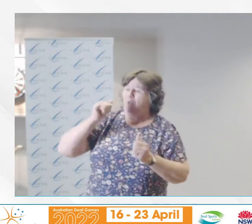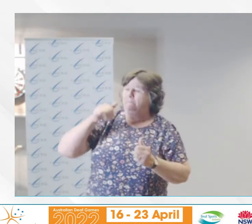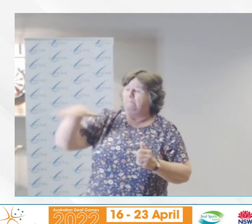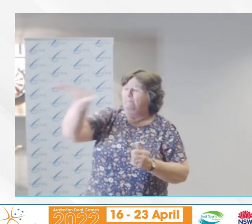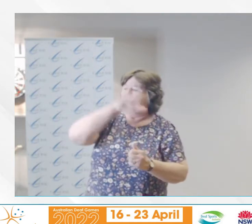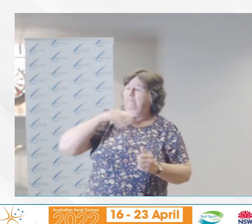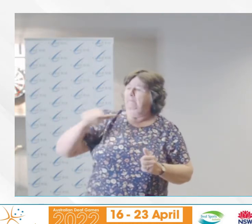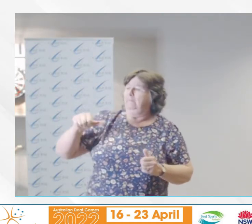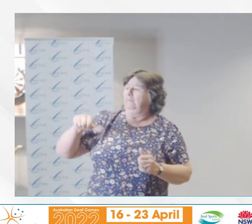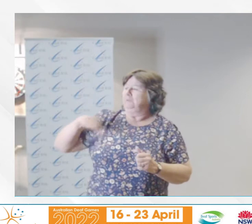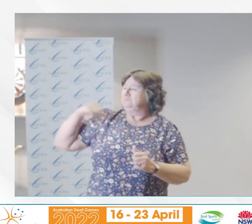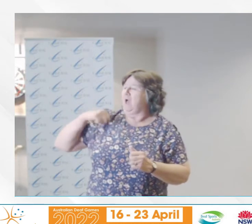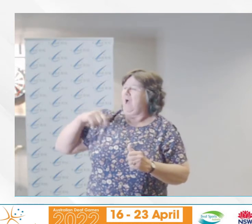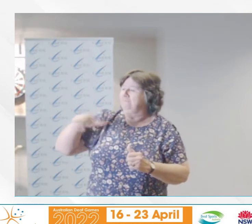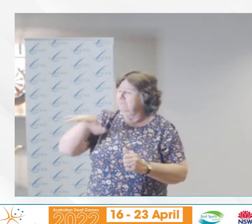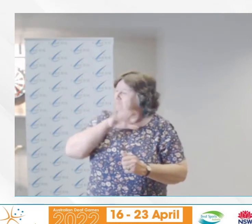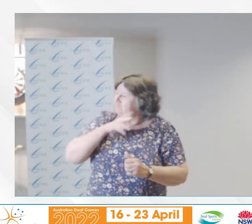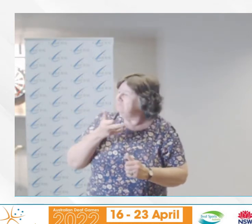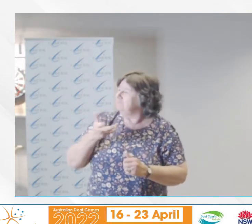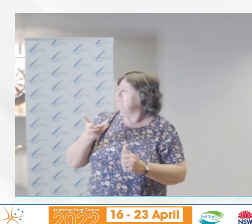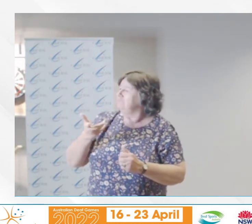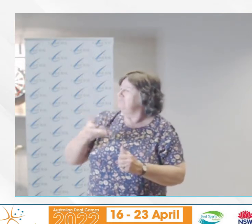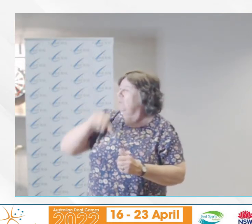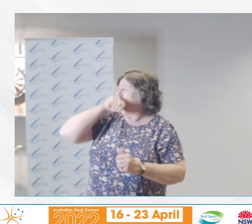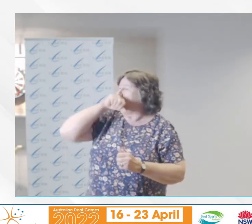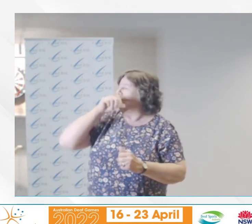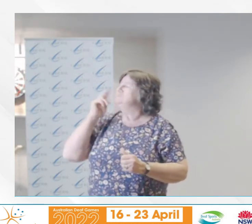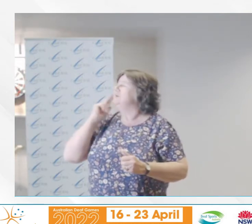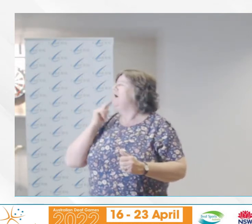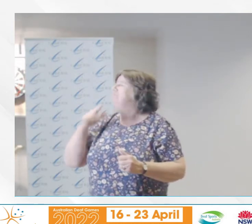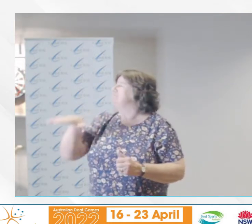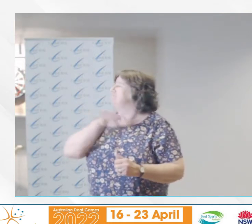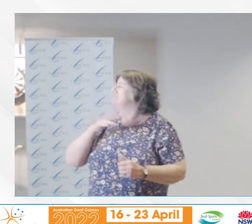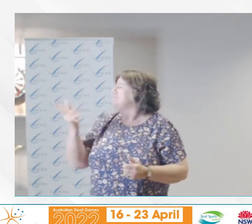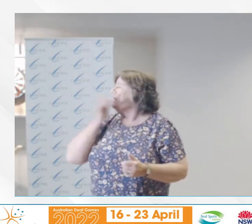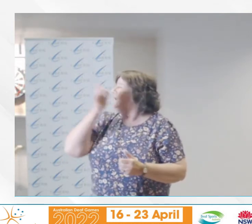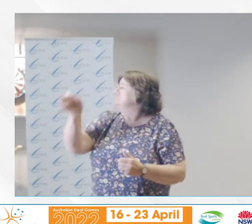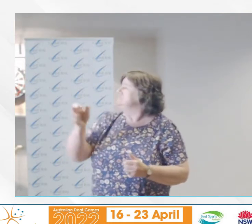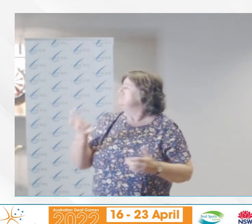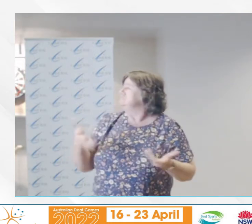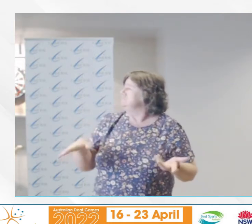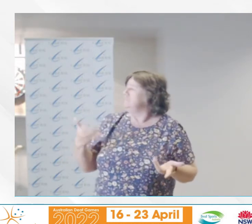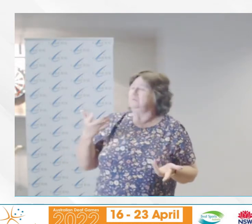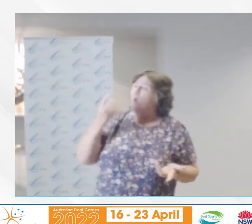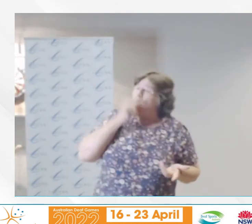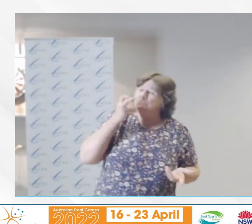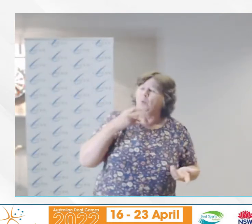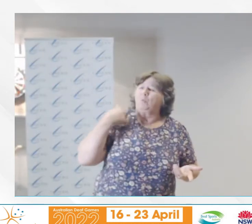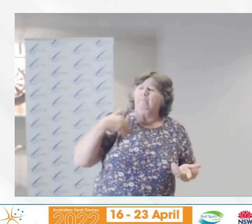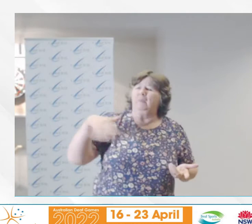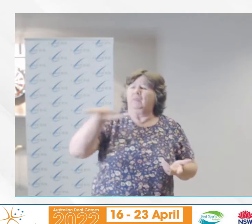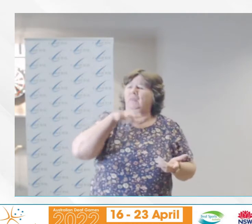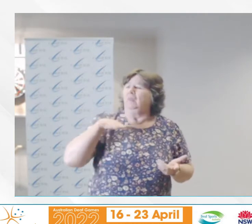um